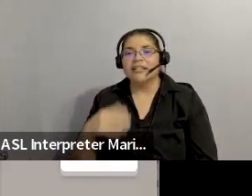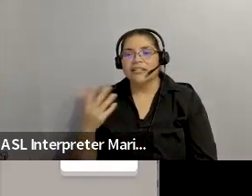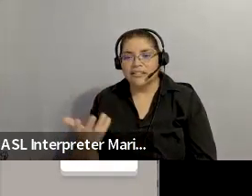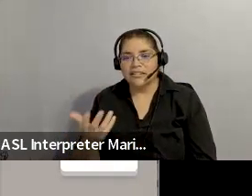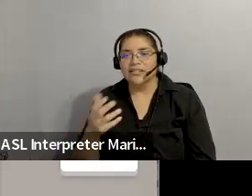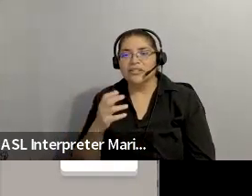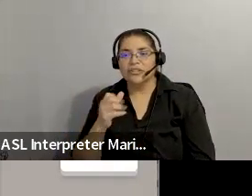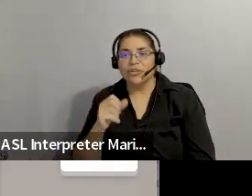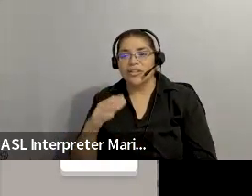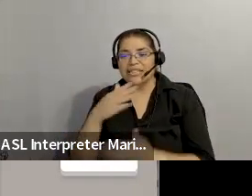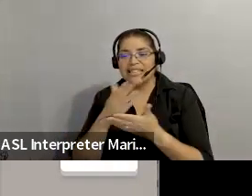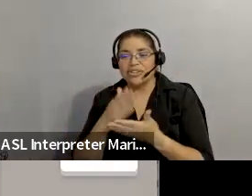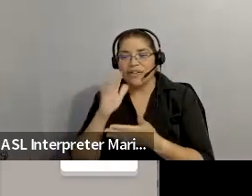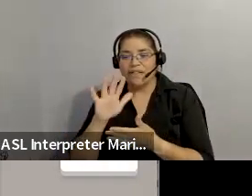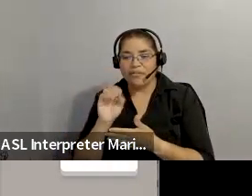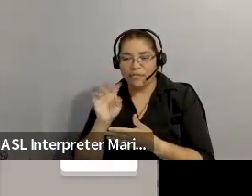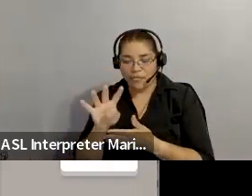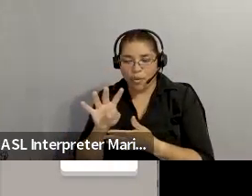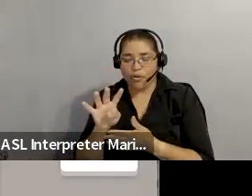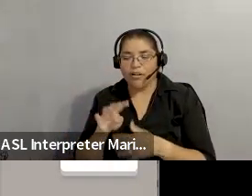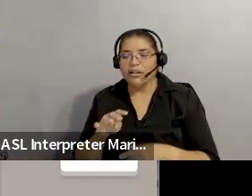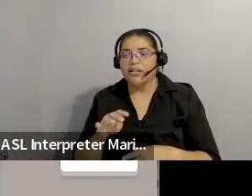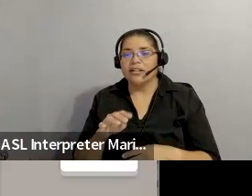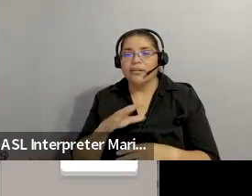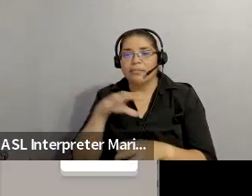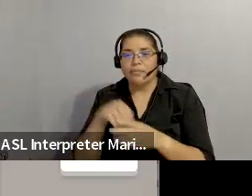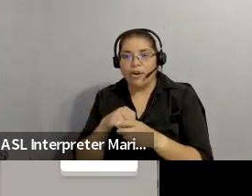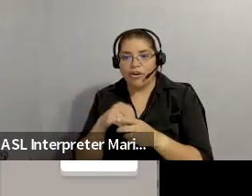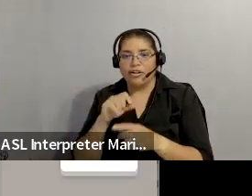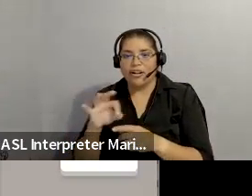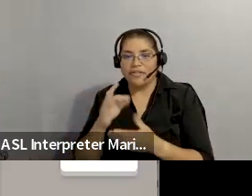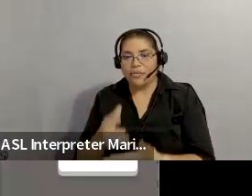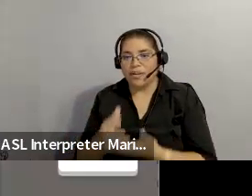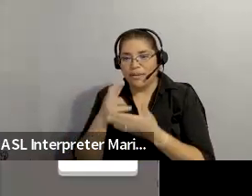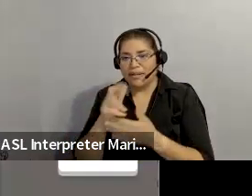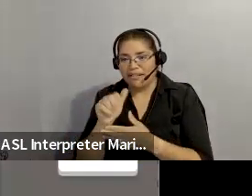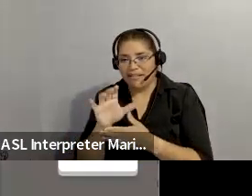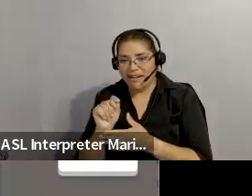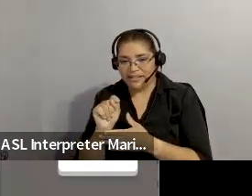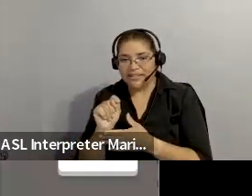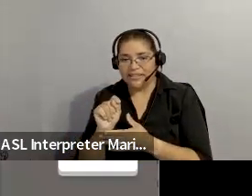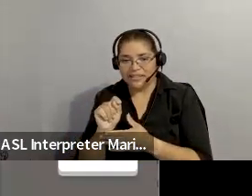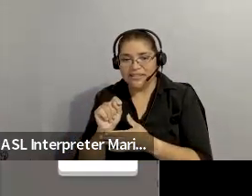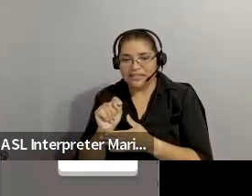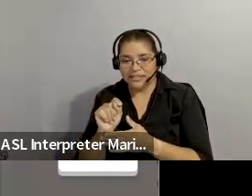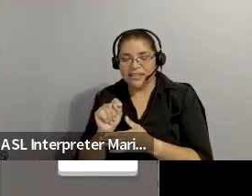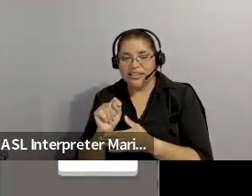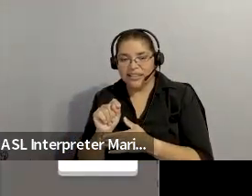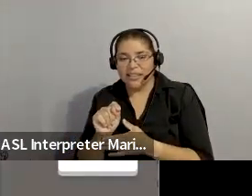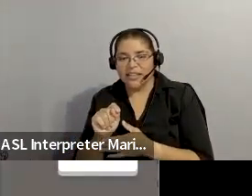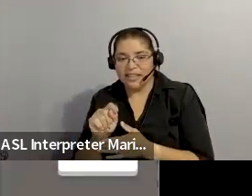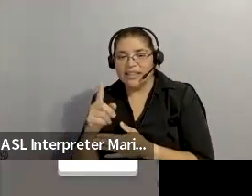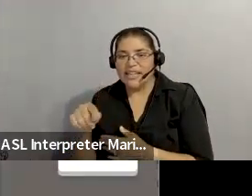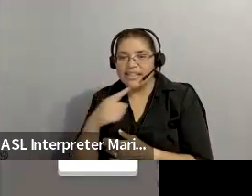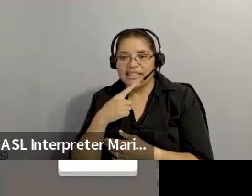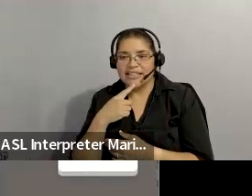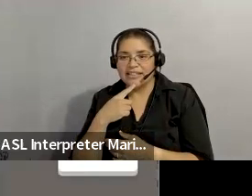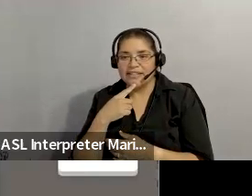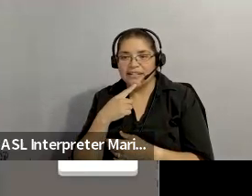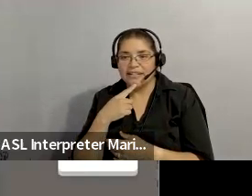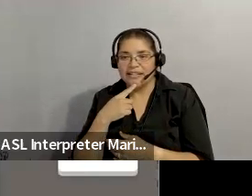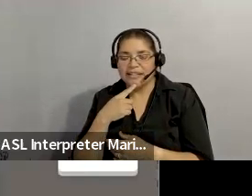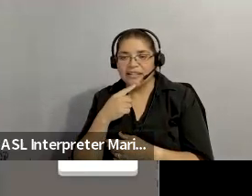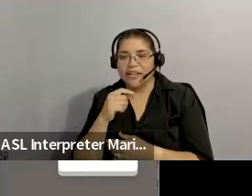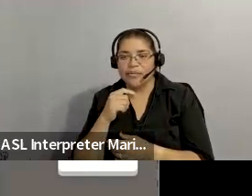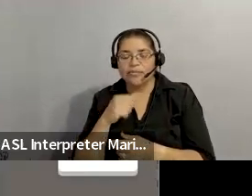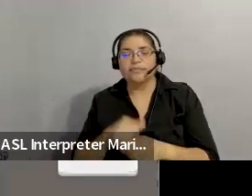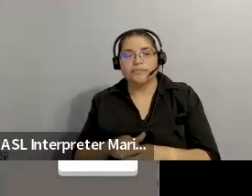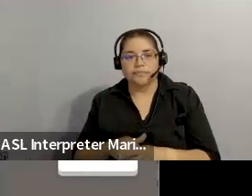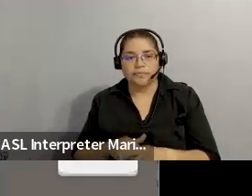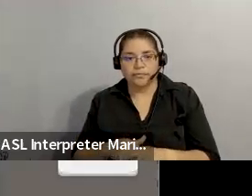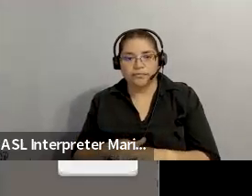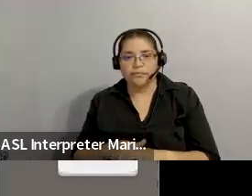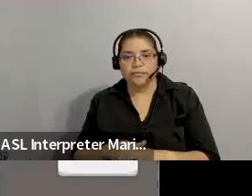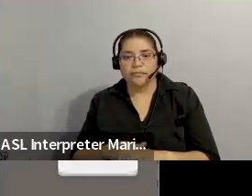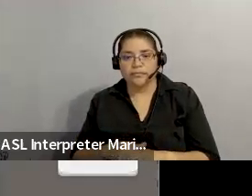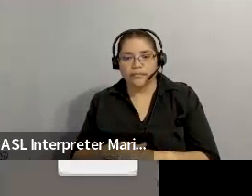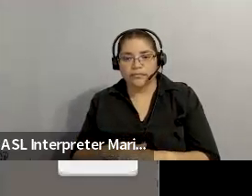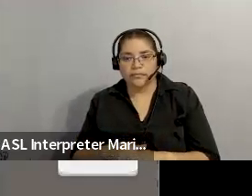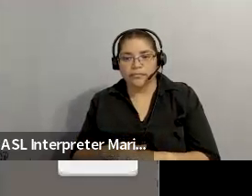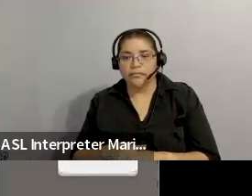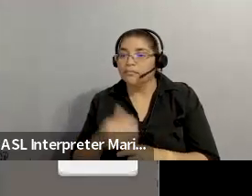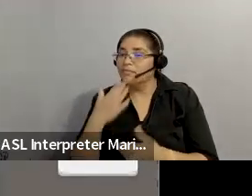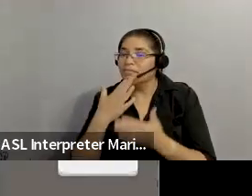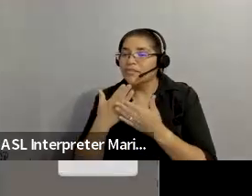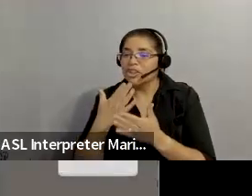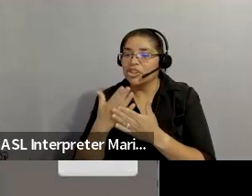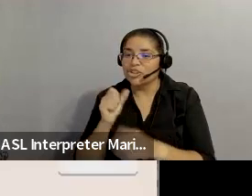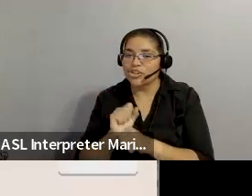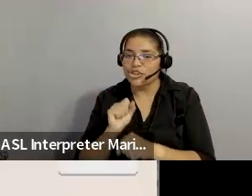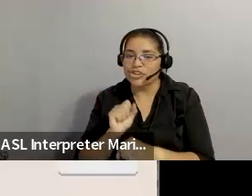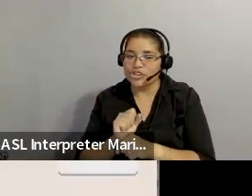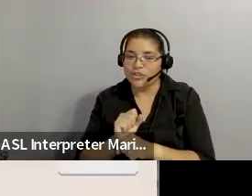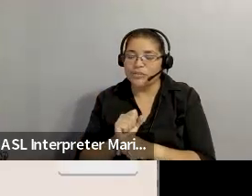: 504 sit in. Is that the area code of San Francisco?